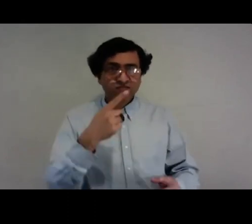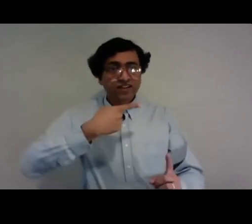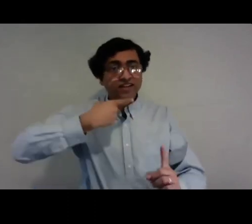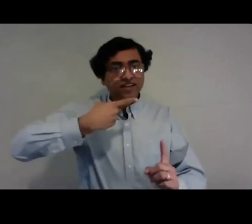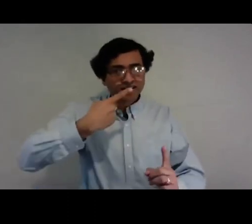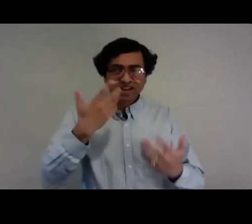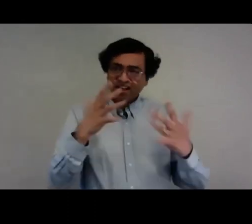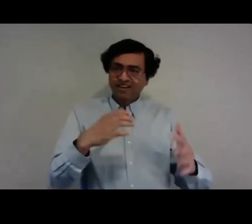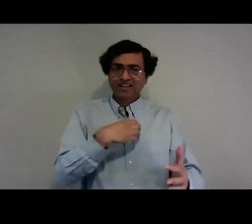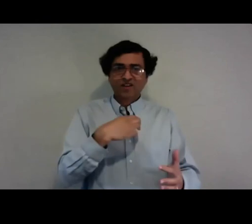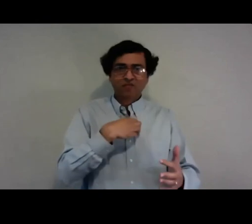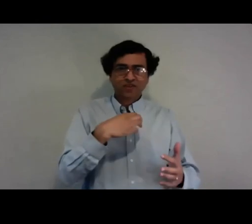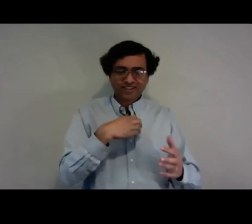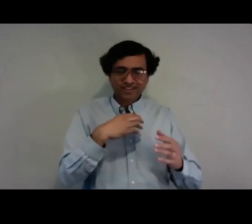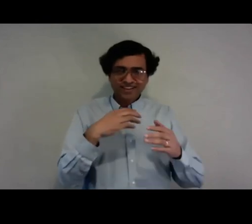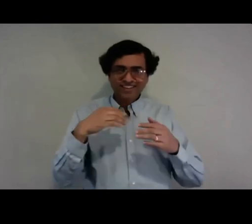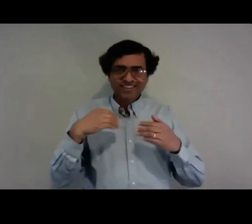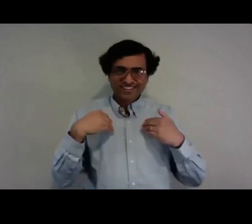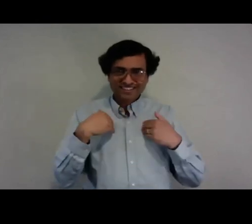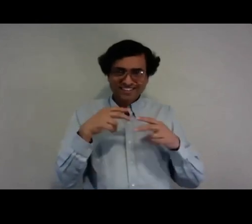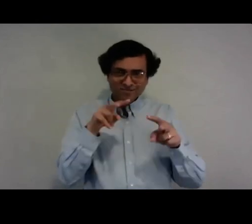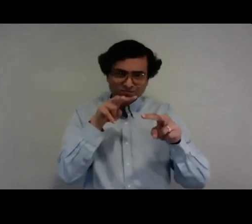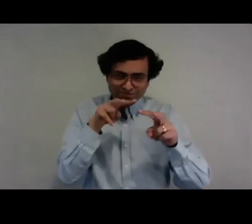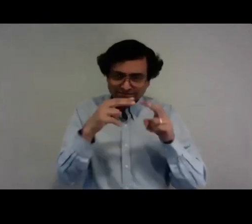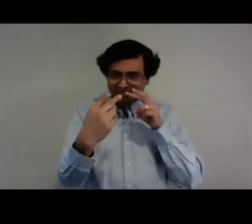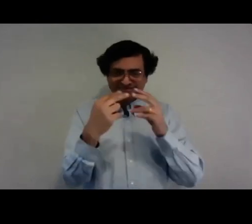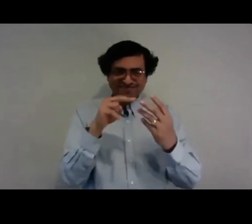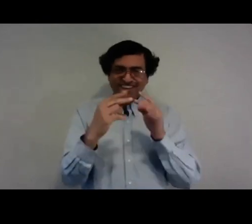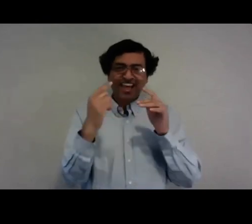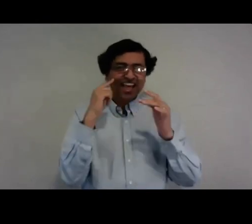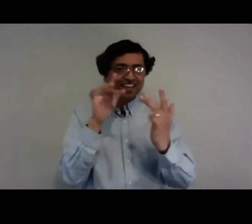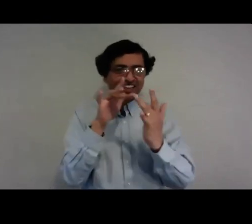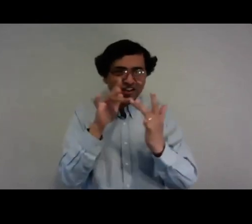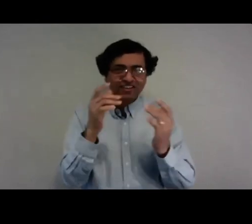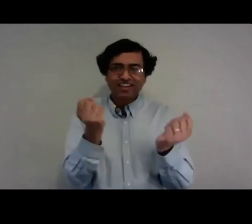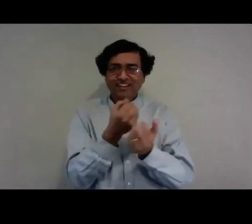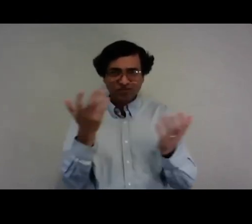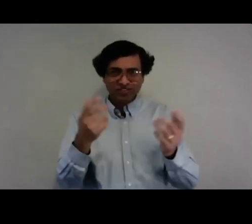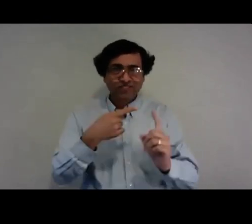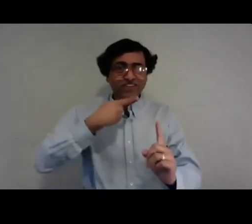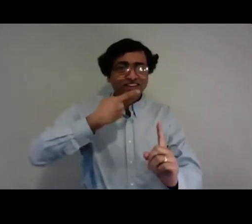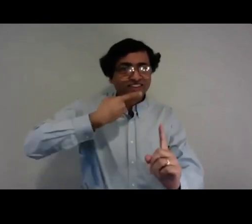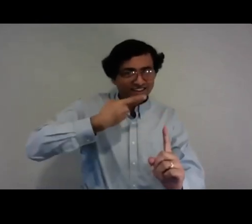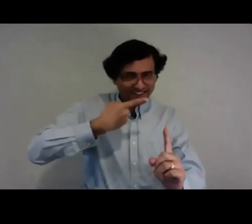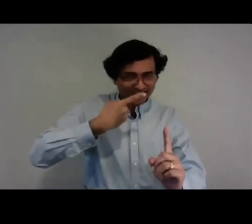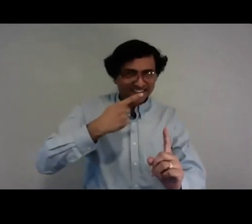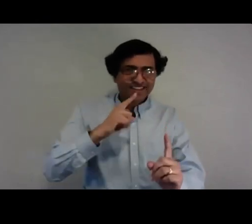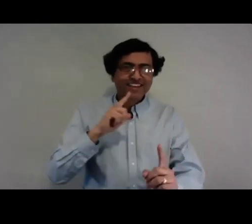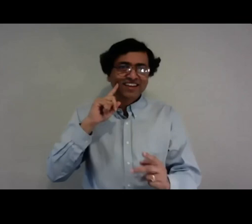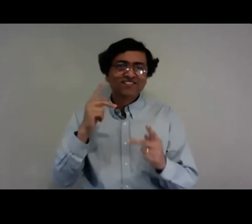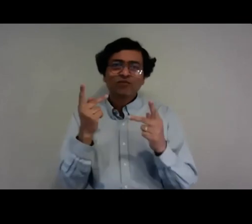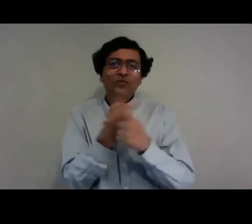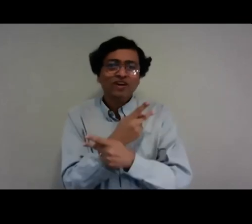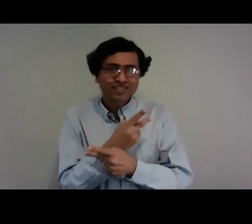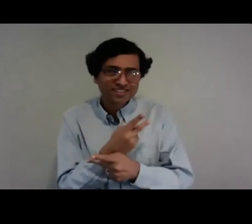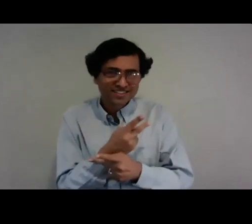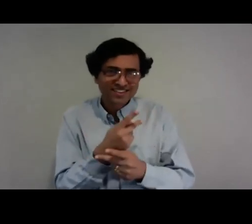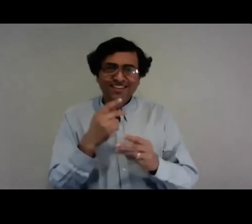So Zoom fatigue is a real thing. Hearing people are now complaining about having to use their eyes all day long in these meeting.